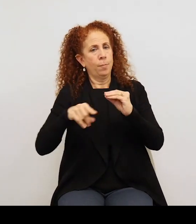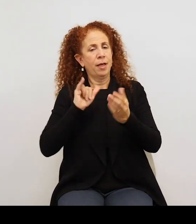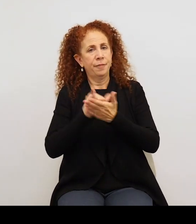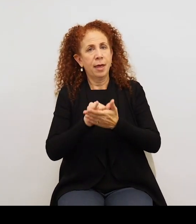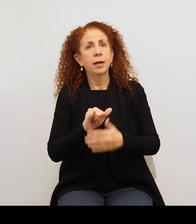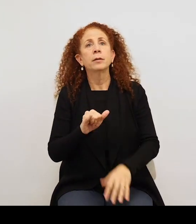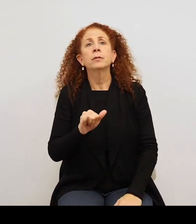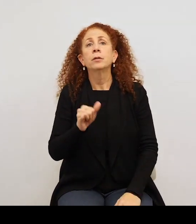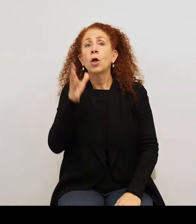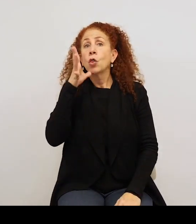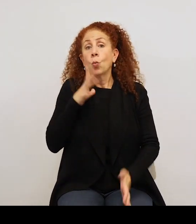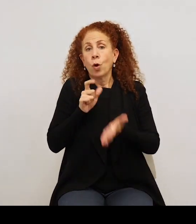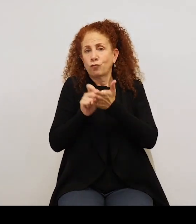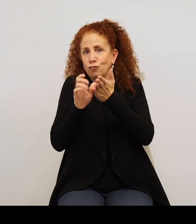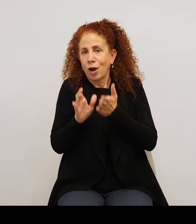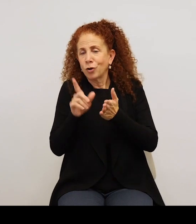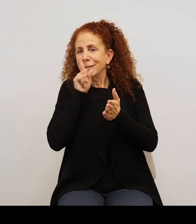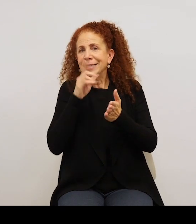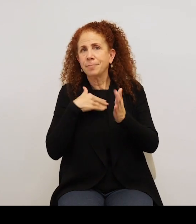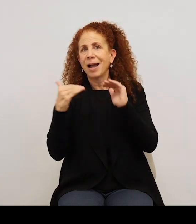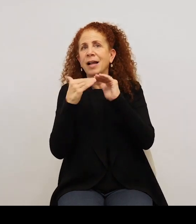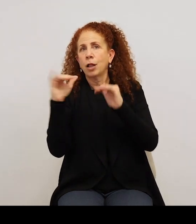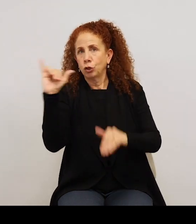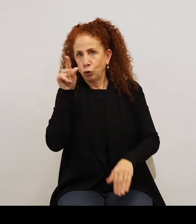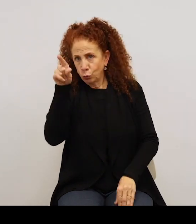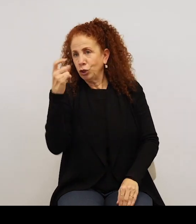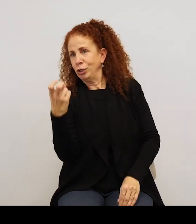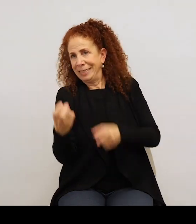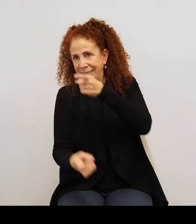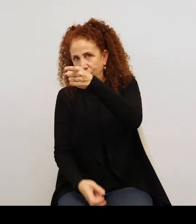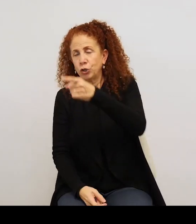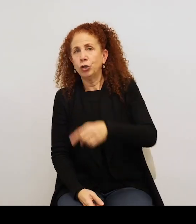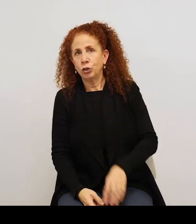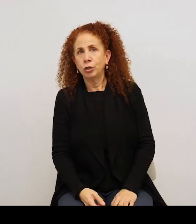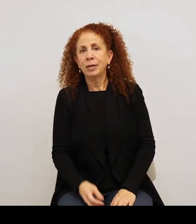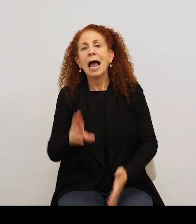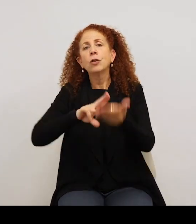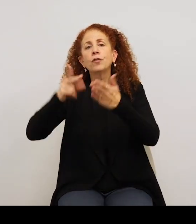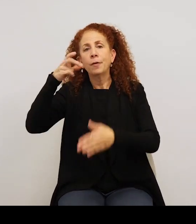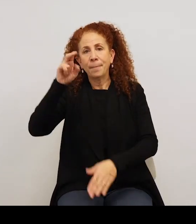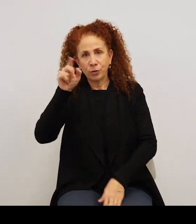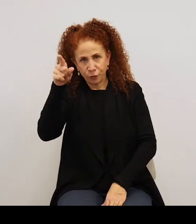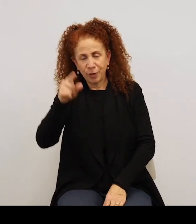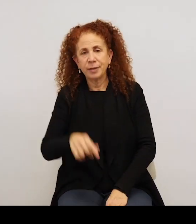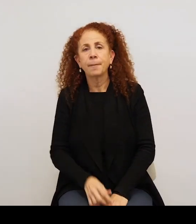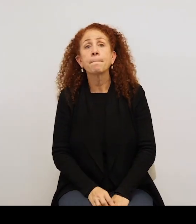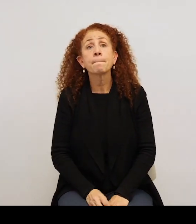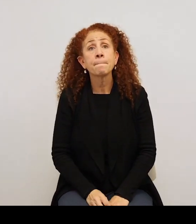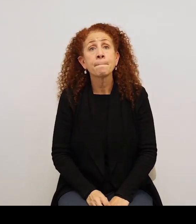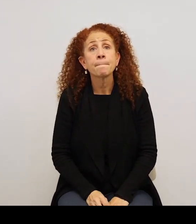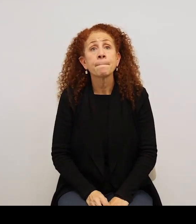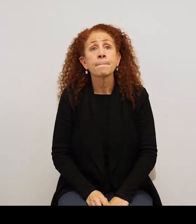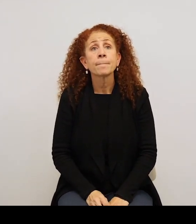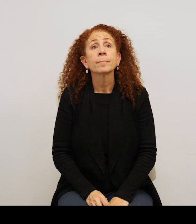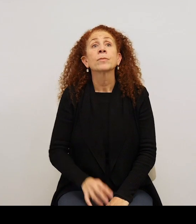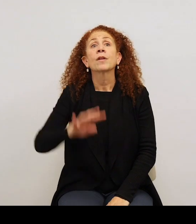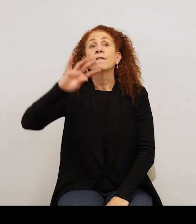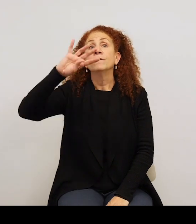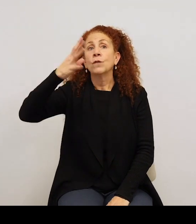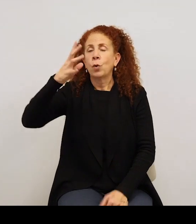And she's actually a new colleague of you here at the University of Pennsylvania. So the fourth point and the last point,